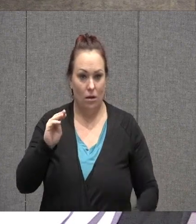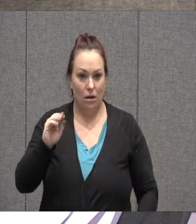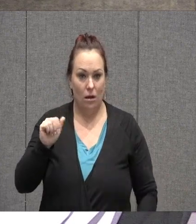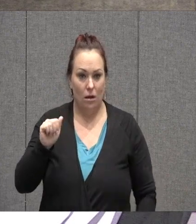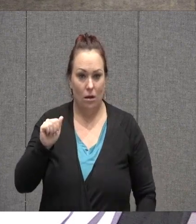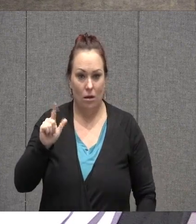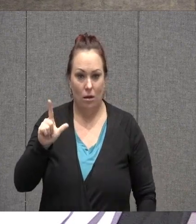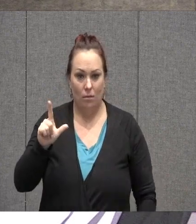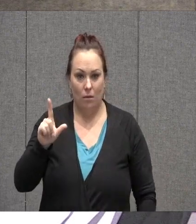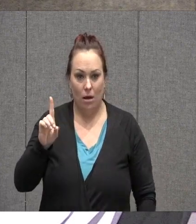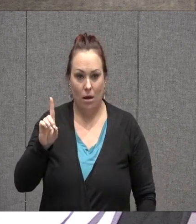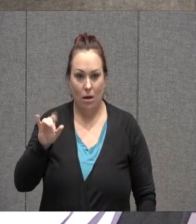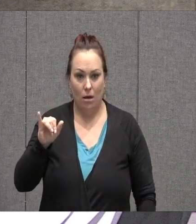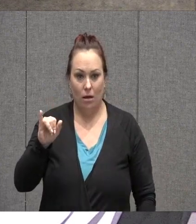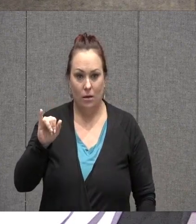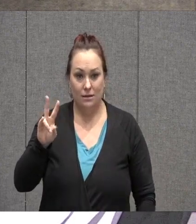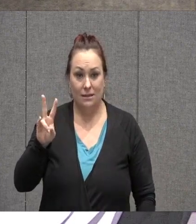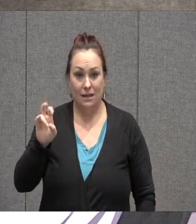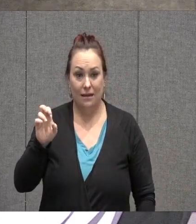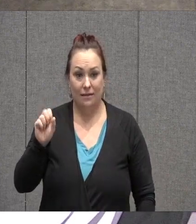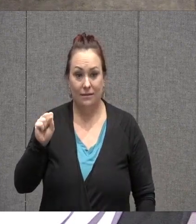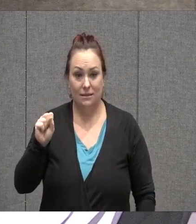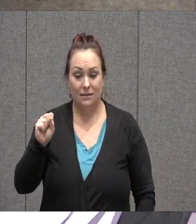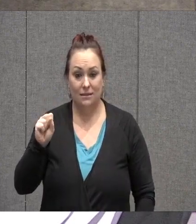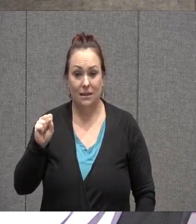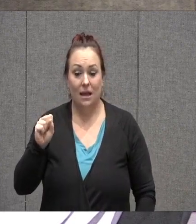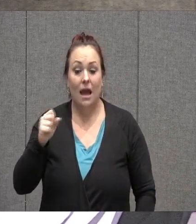This piece of currency is titled the rufiyaa.